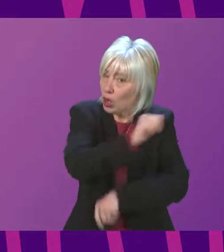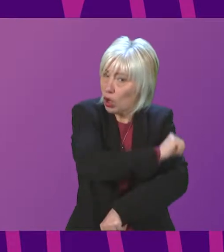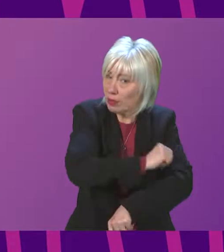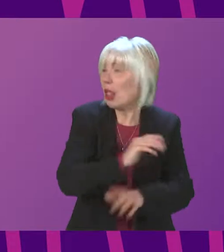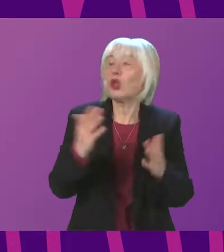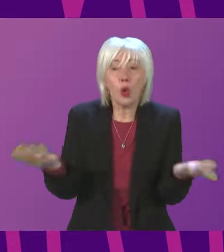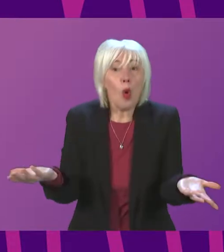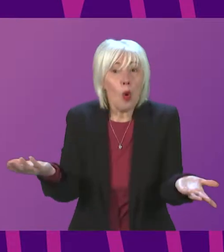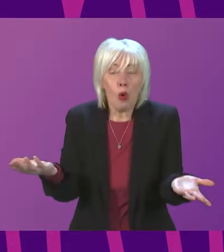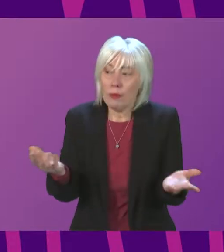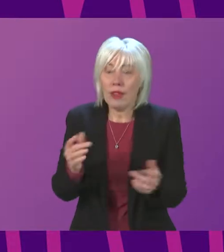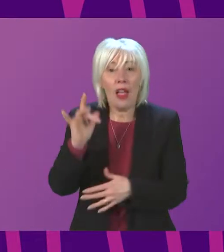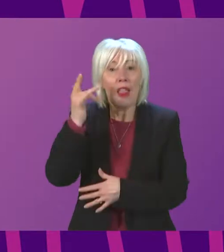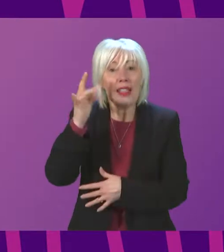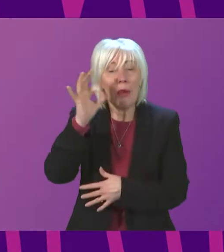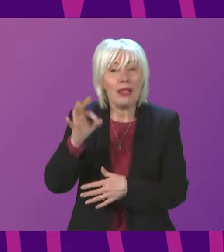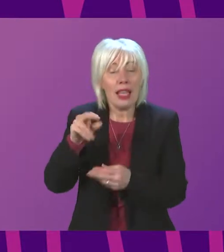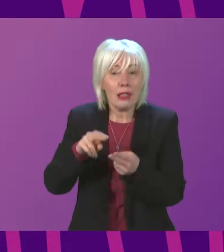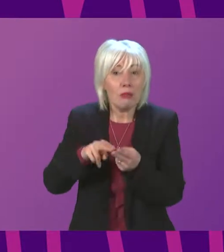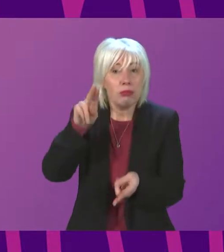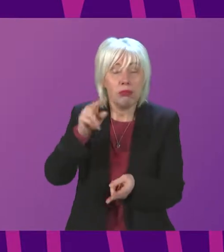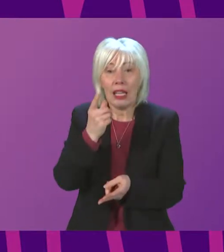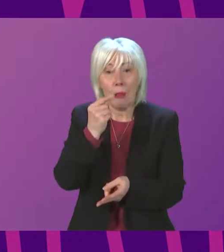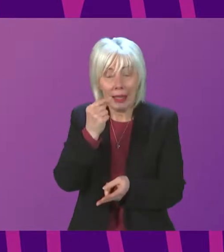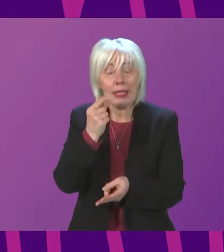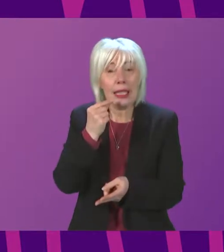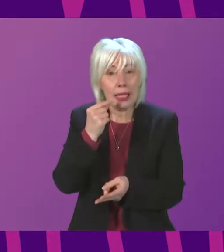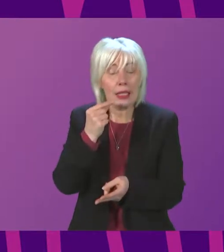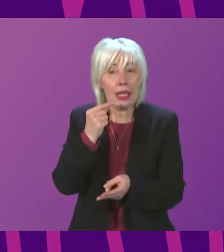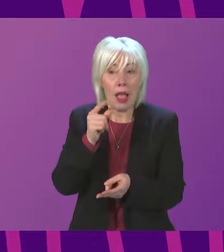The 10 per cent increase in capacity is a very important plank of the recovery strategy,